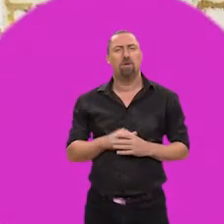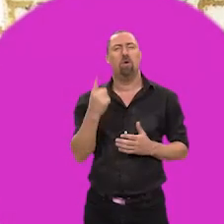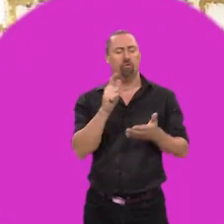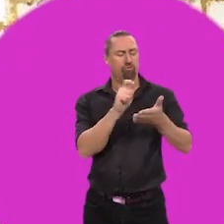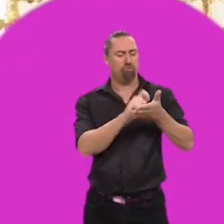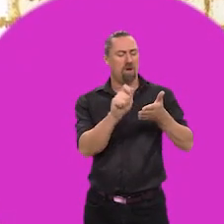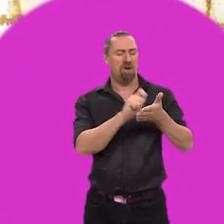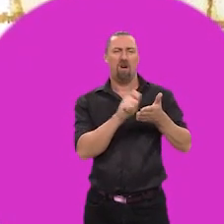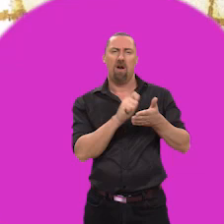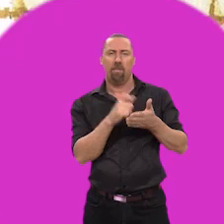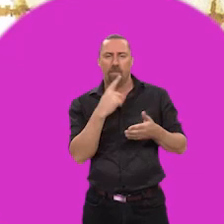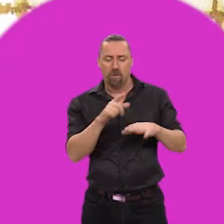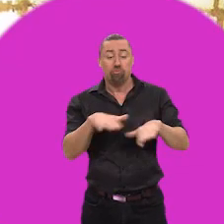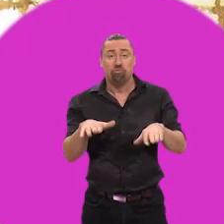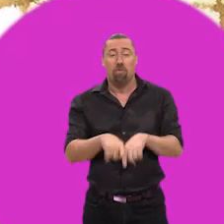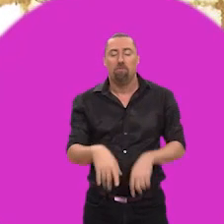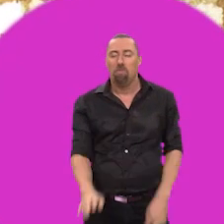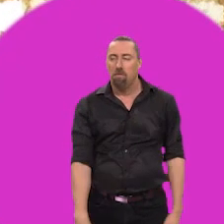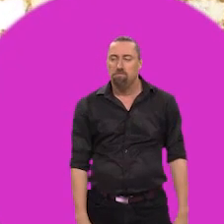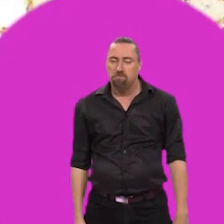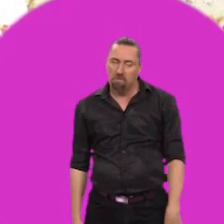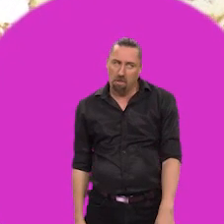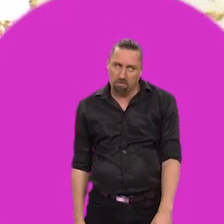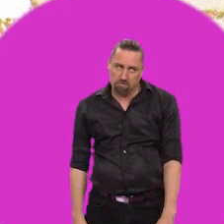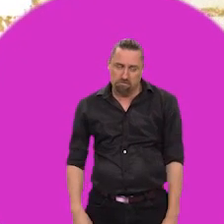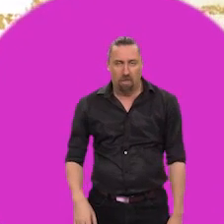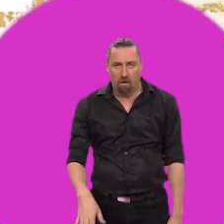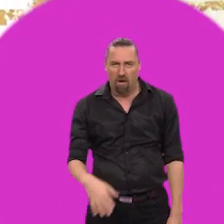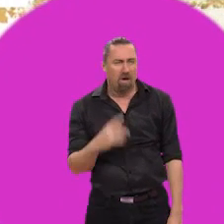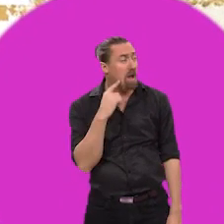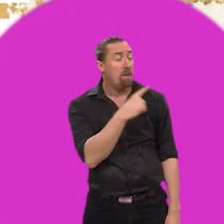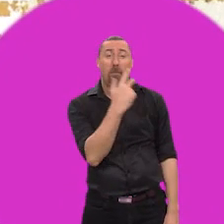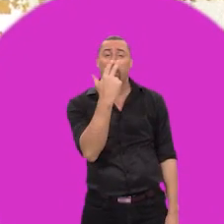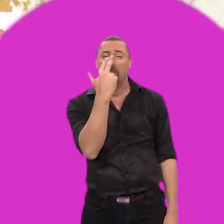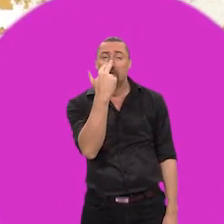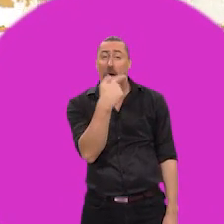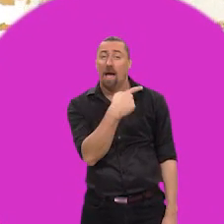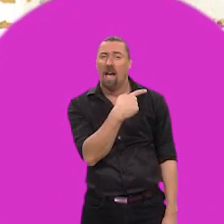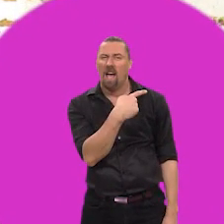The author says the children were dragging their feet and if we look at the illustration the children